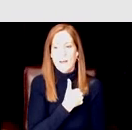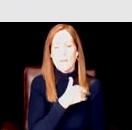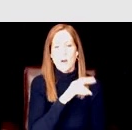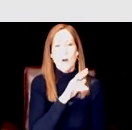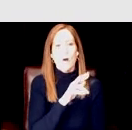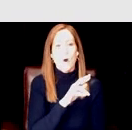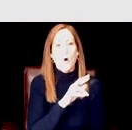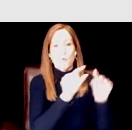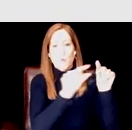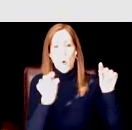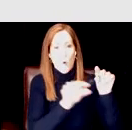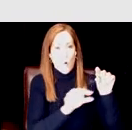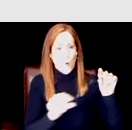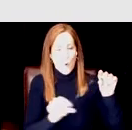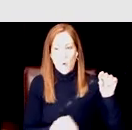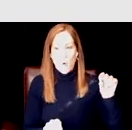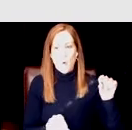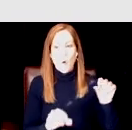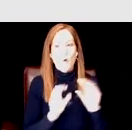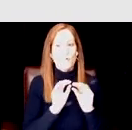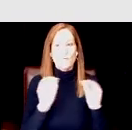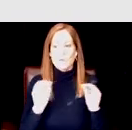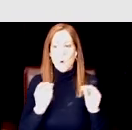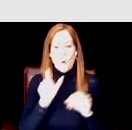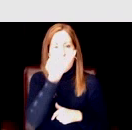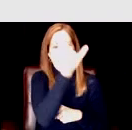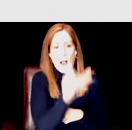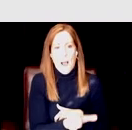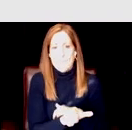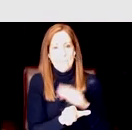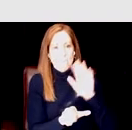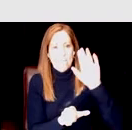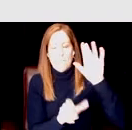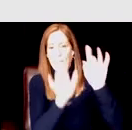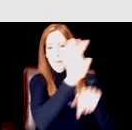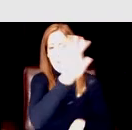we do not have a column heading just to indicate that.